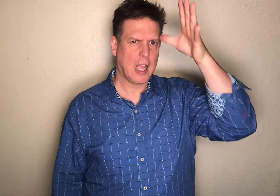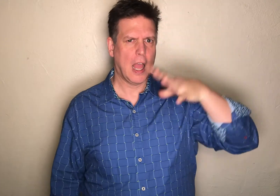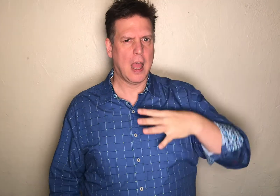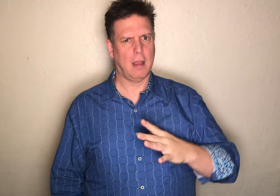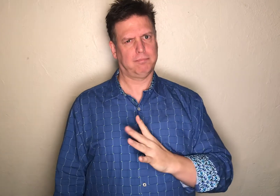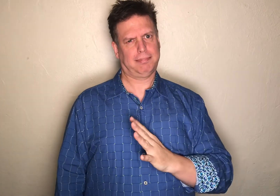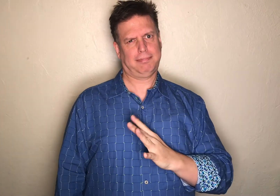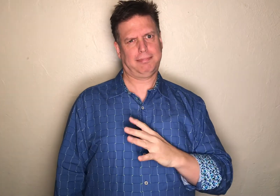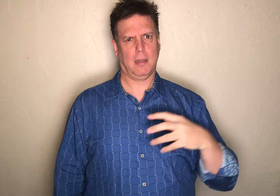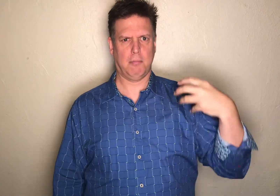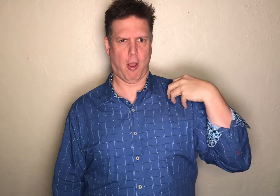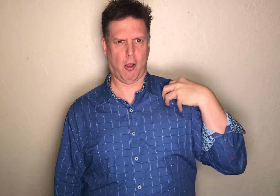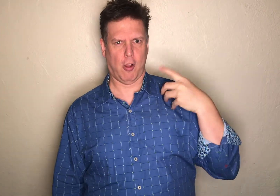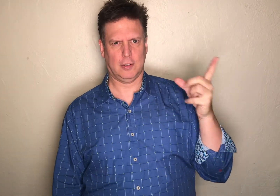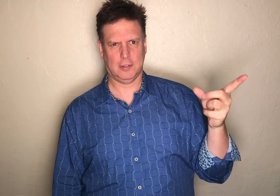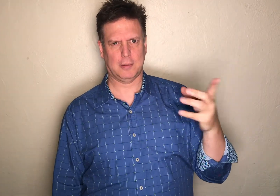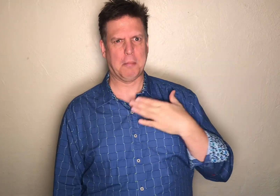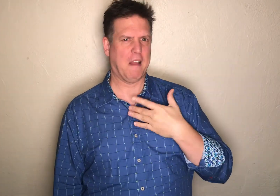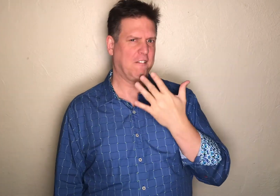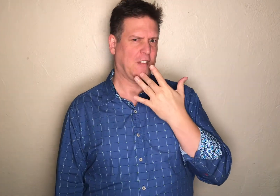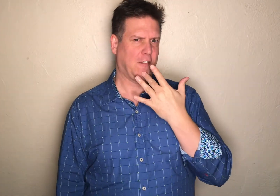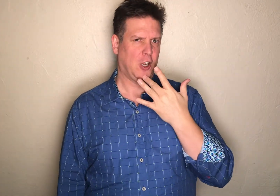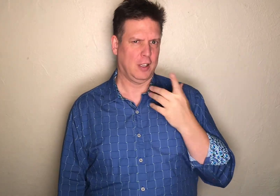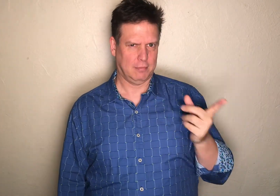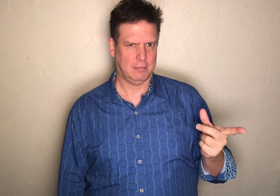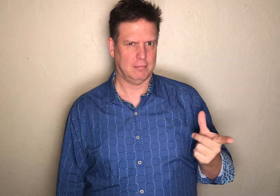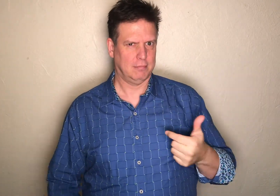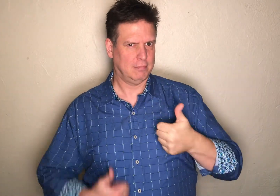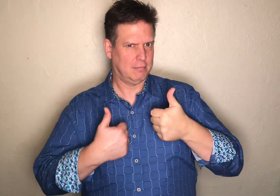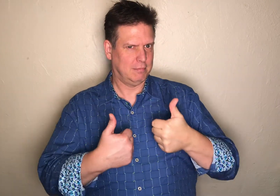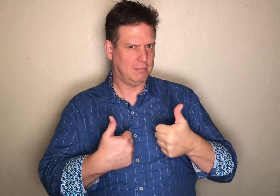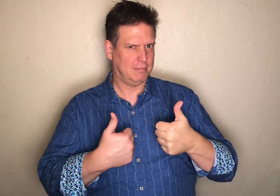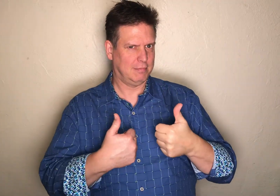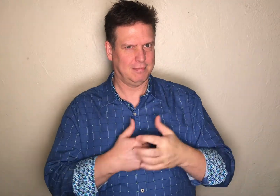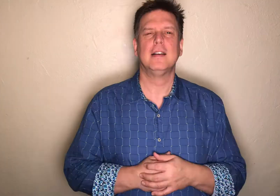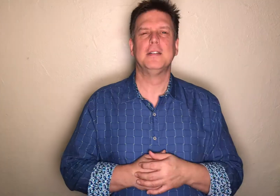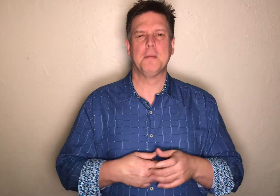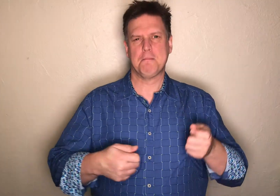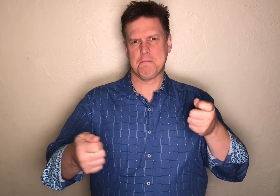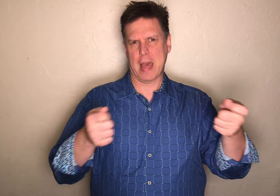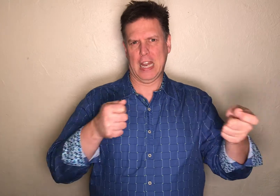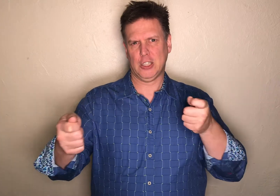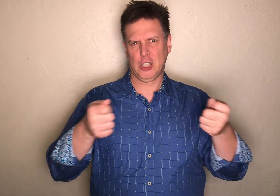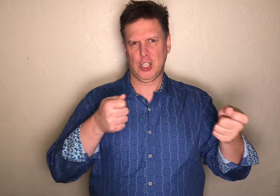he's a great guy he's my favorite